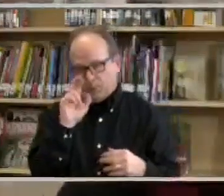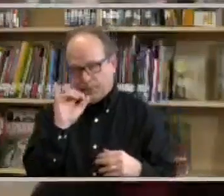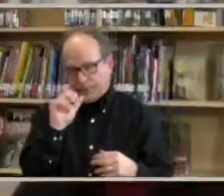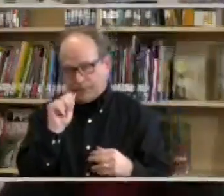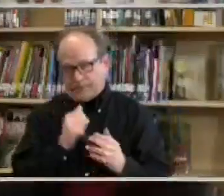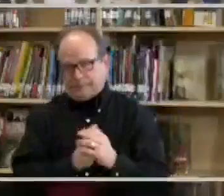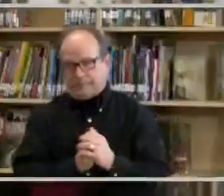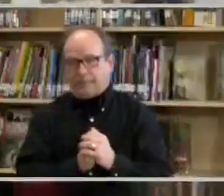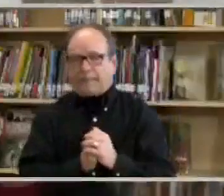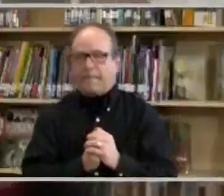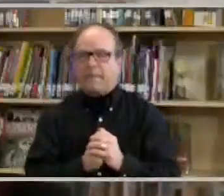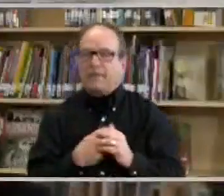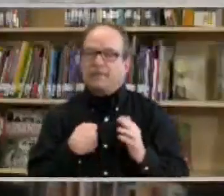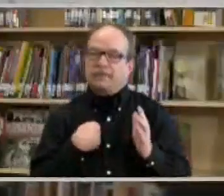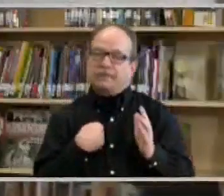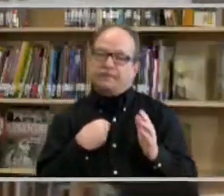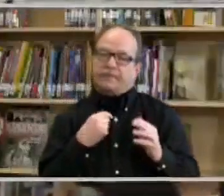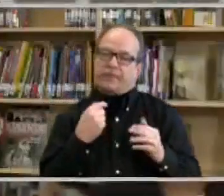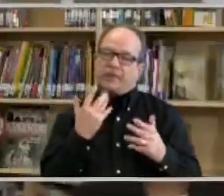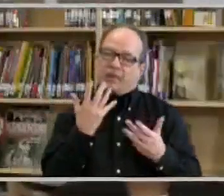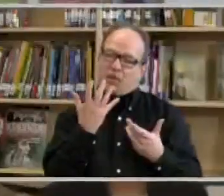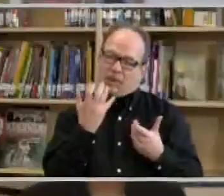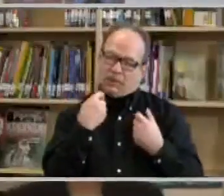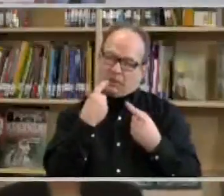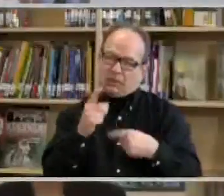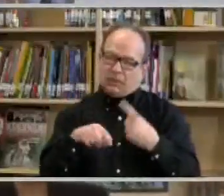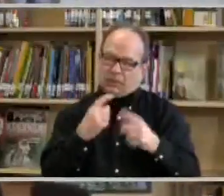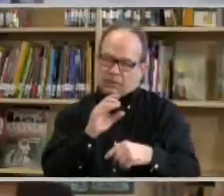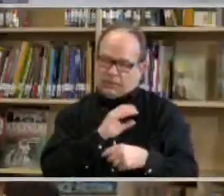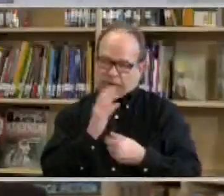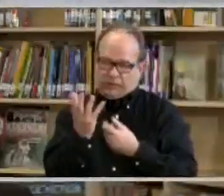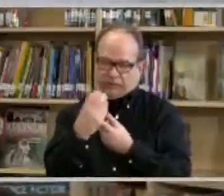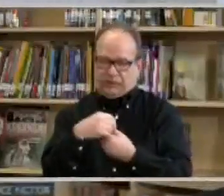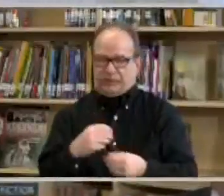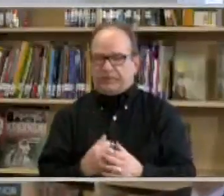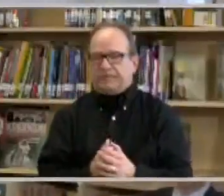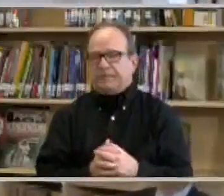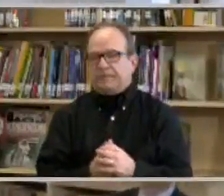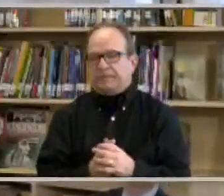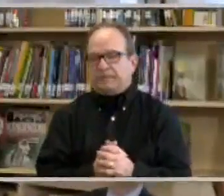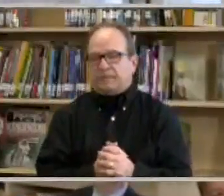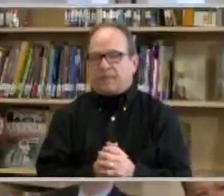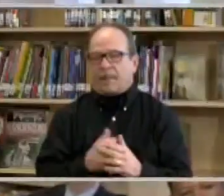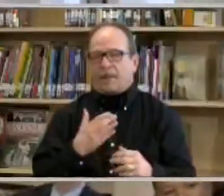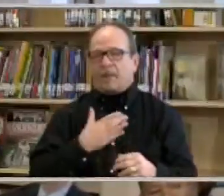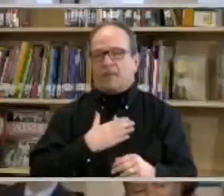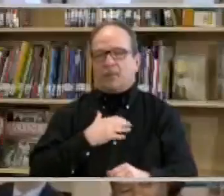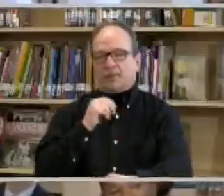I CAN GIVE AN EXAMPLE OF THE POLICE INVOLVEMENT.